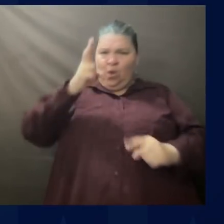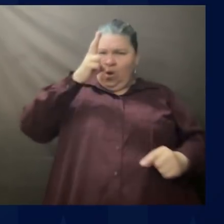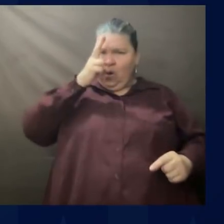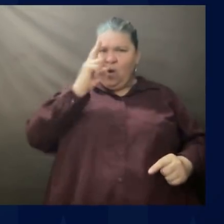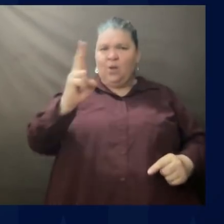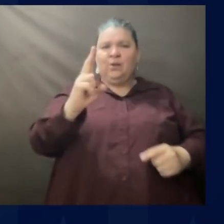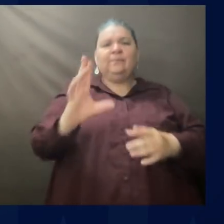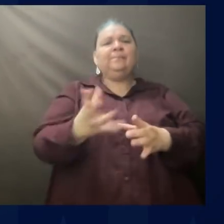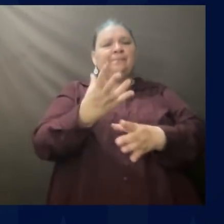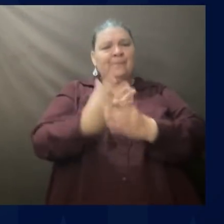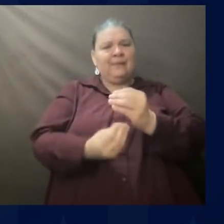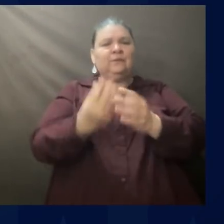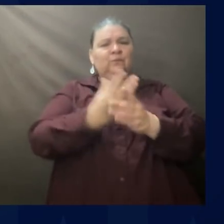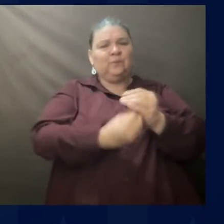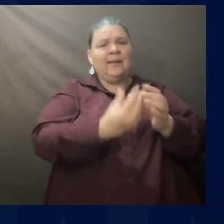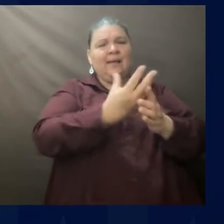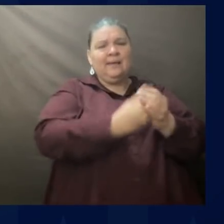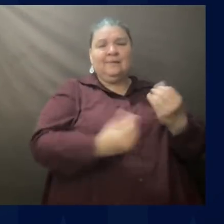to liberty, and to the Constitution.